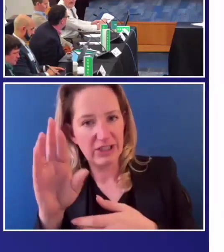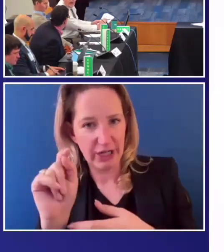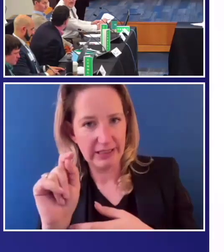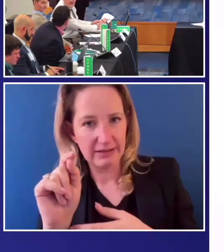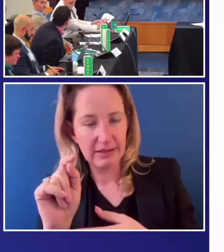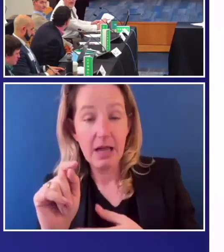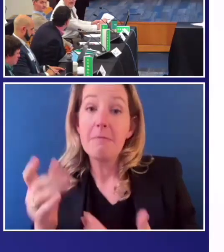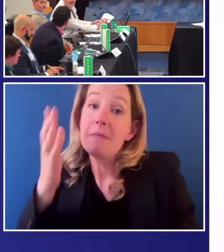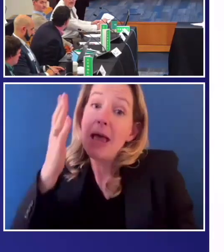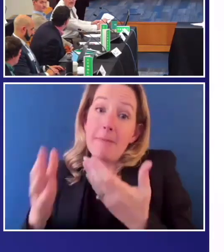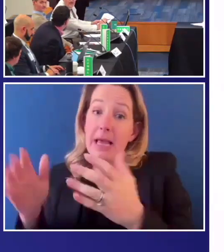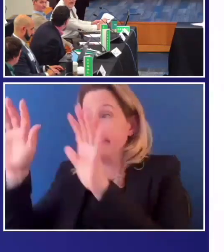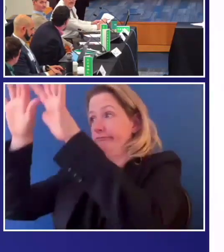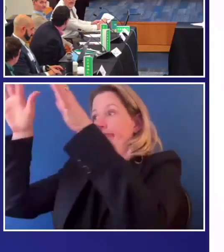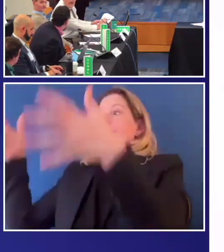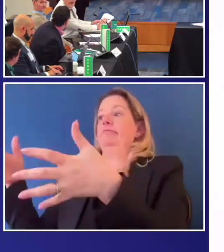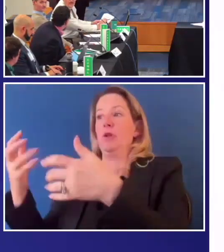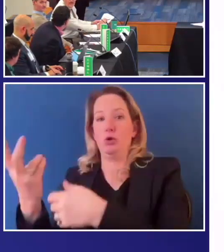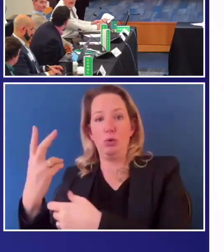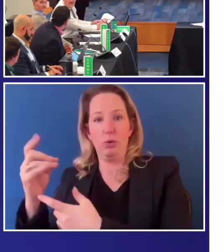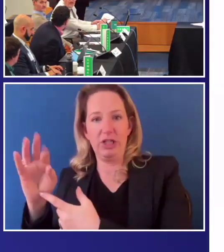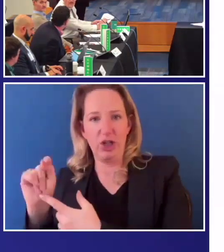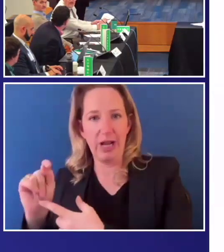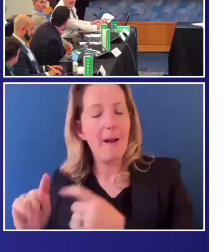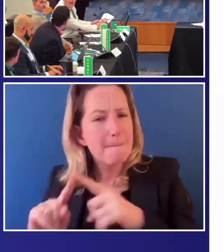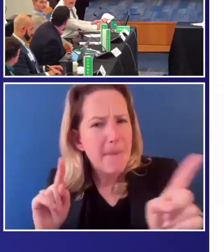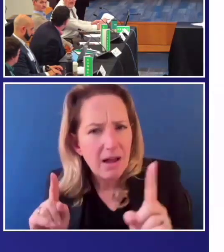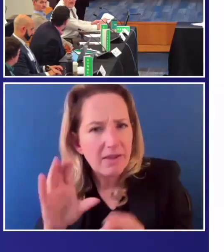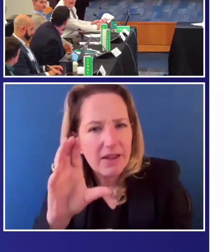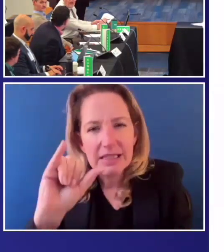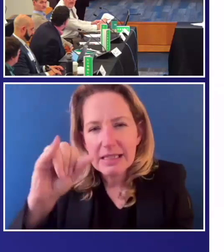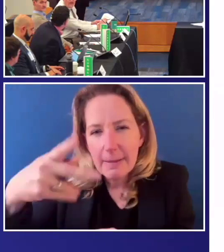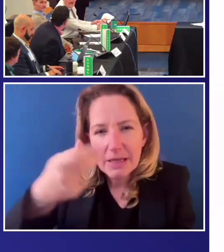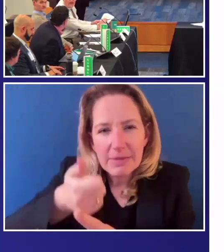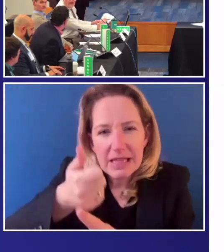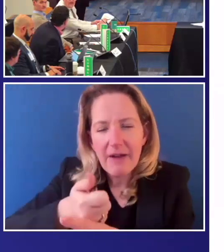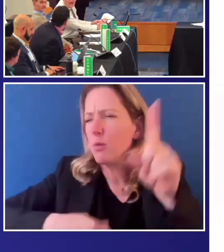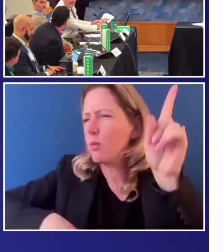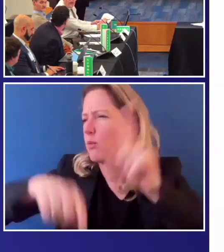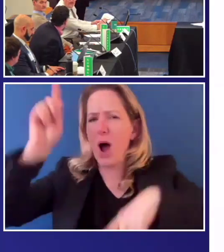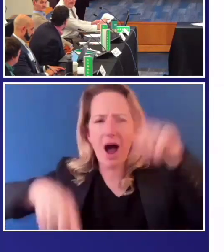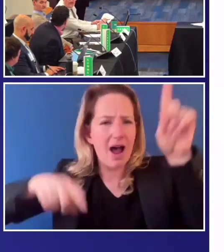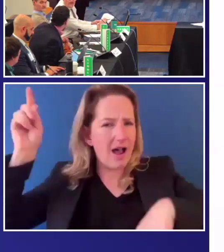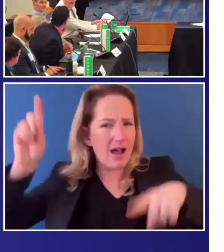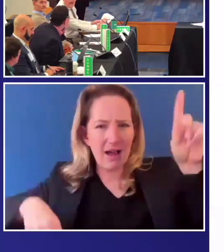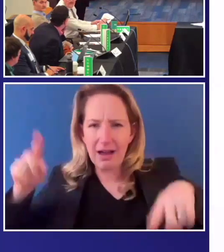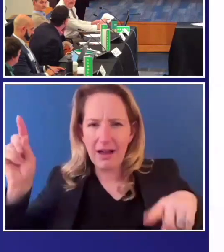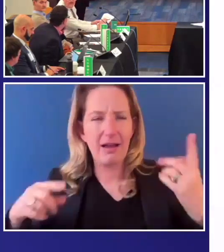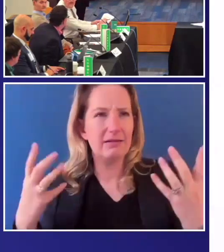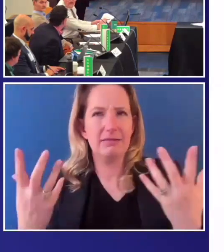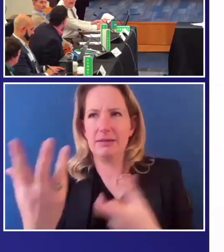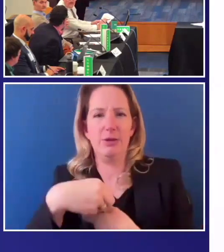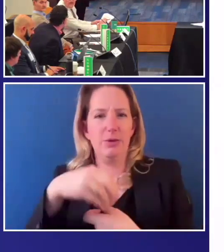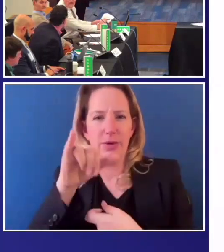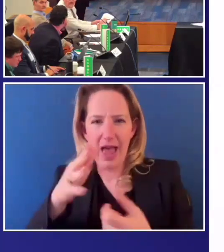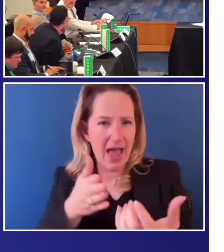varying types of occupational and earning outcomes. How accurate is -- is there -- has there been any study of how